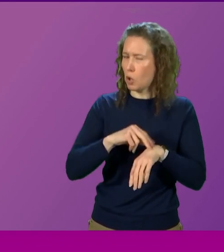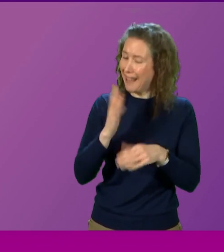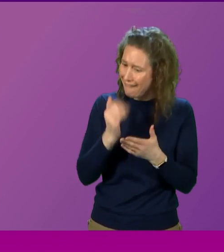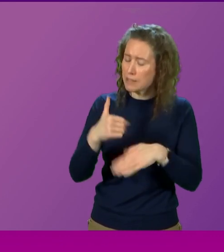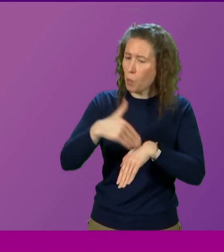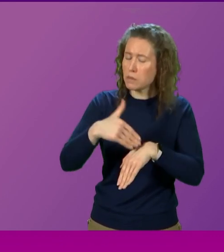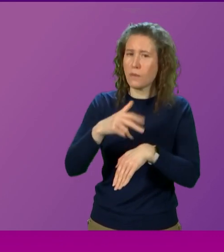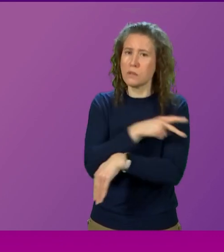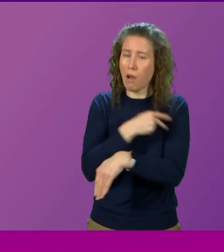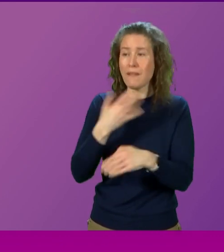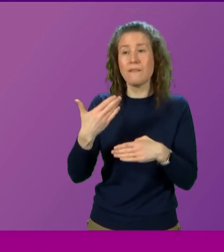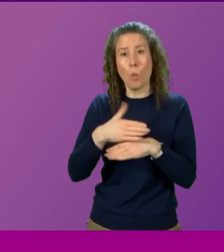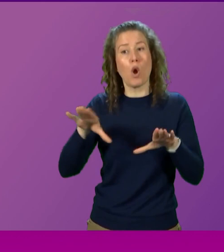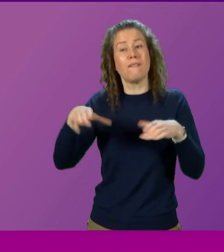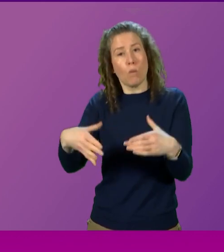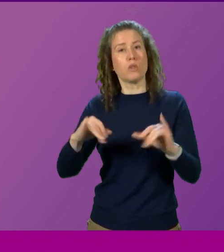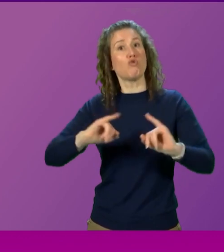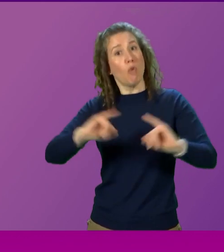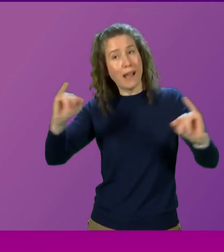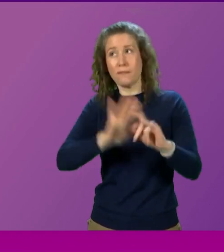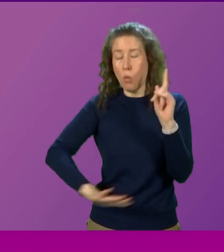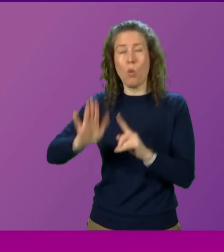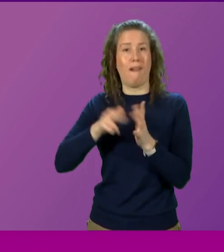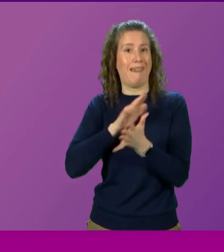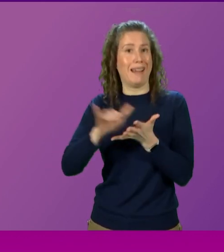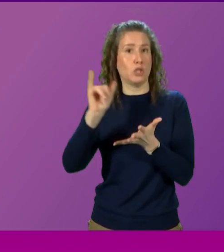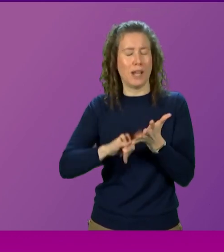There is a workforce crisis across our national health service, but it is being felt particularly in Tayside.